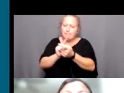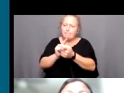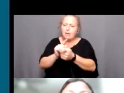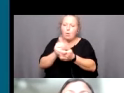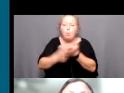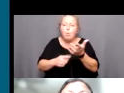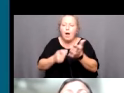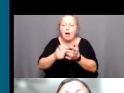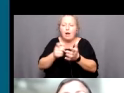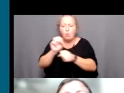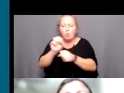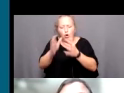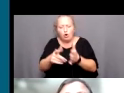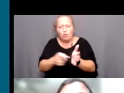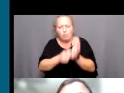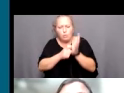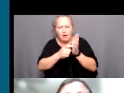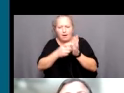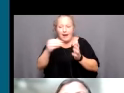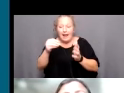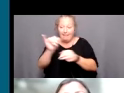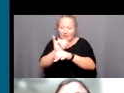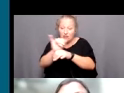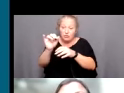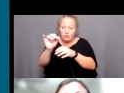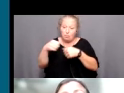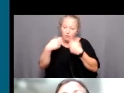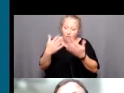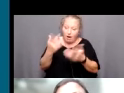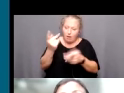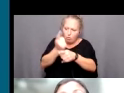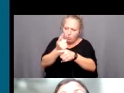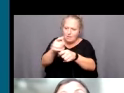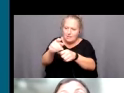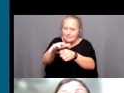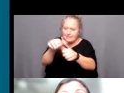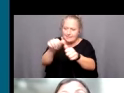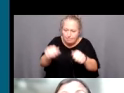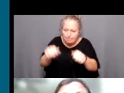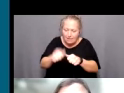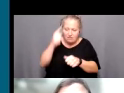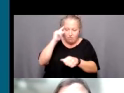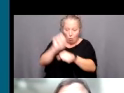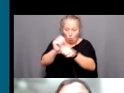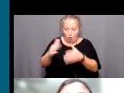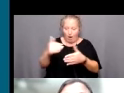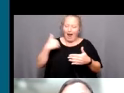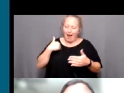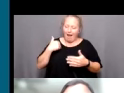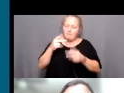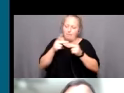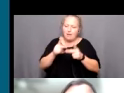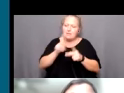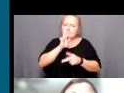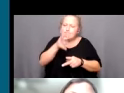meeting worker demands as long as the industry is providing the appropriate space for these workers to finally have voice